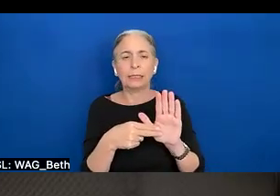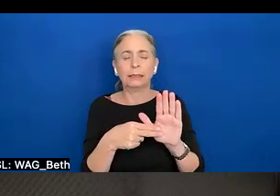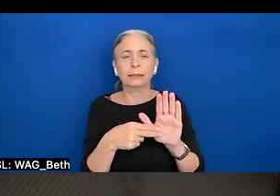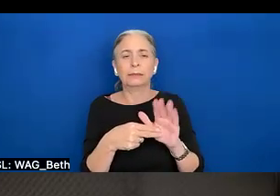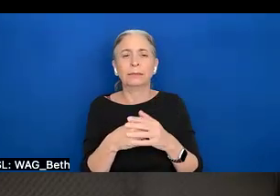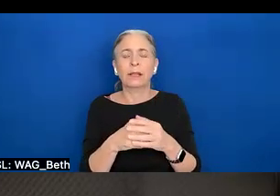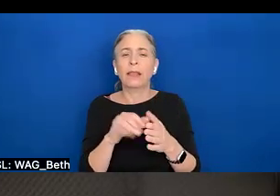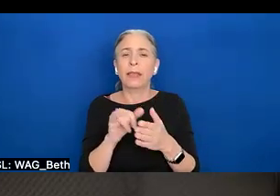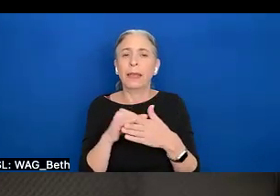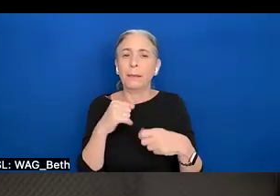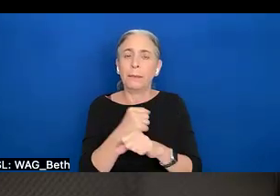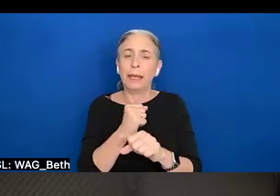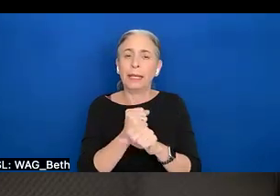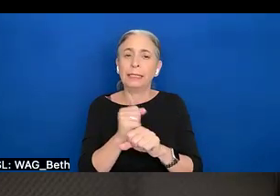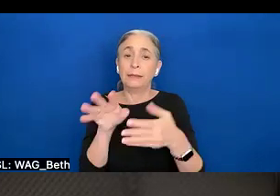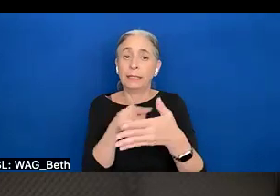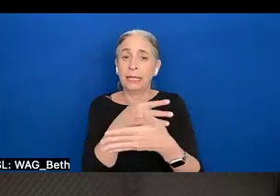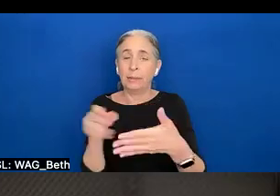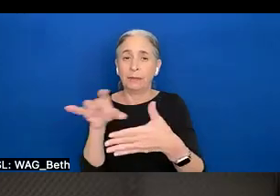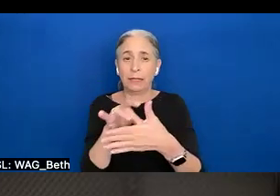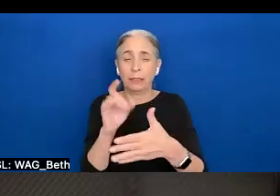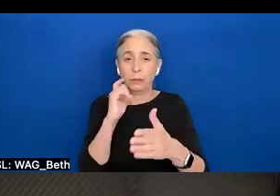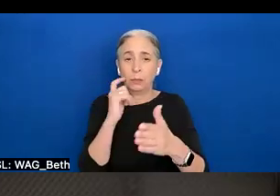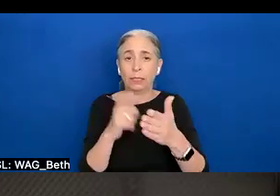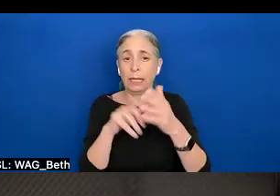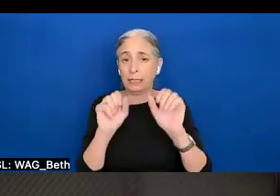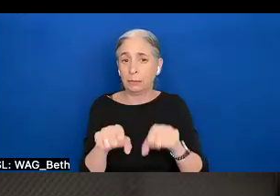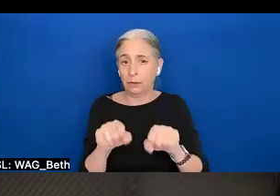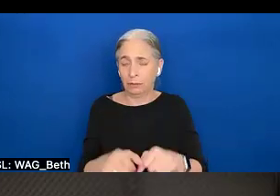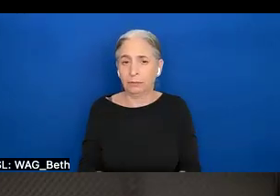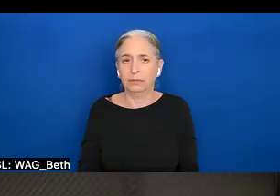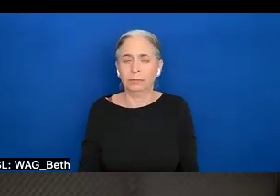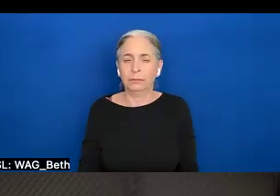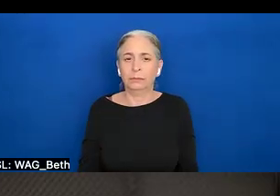special tag classification that makes the table of